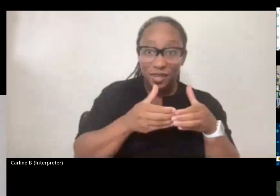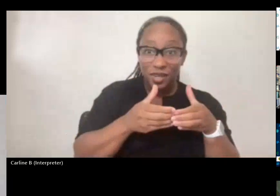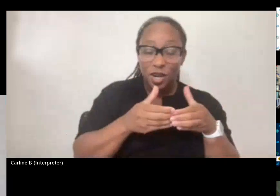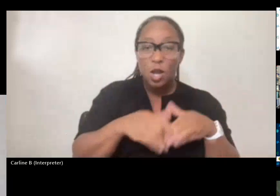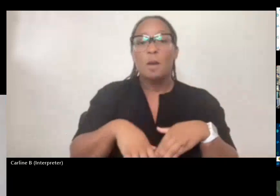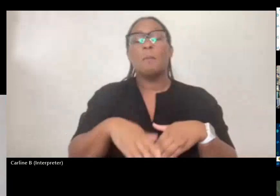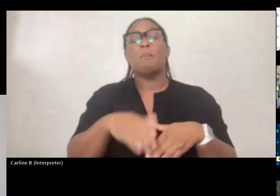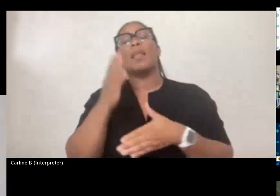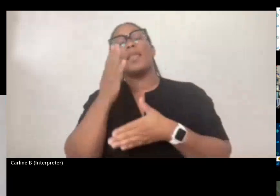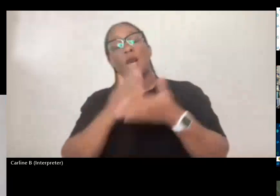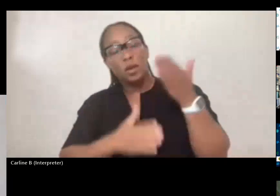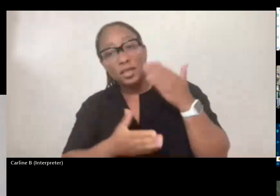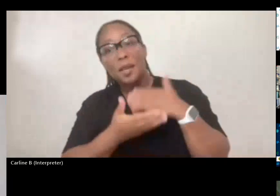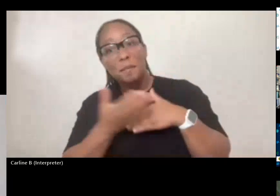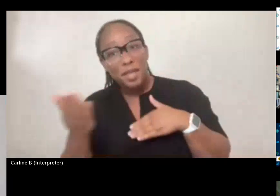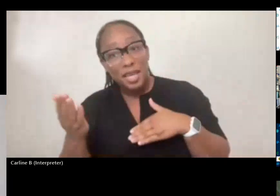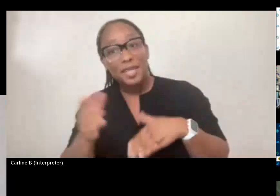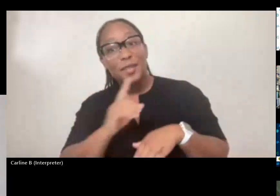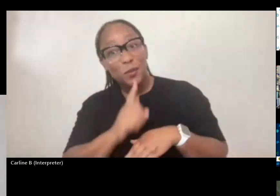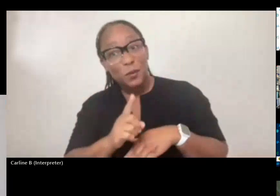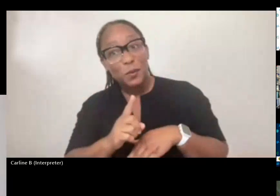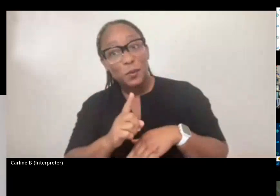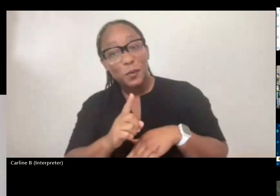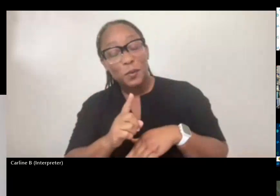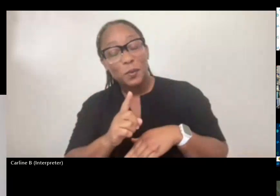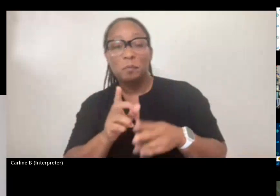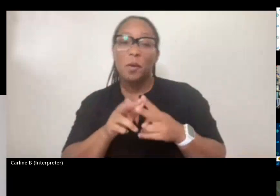But there are a couple things that are true. There are a couple.